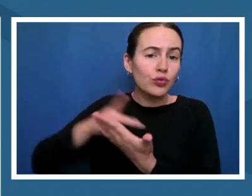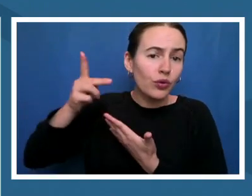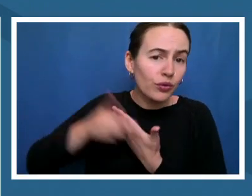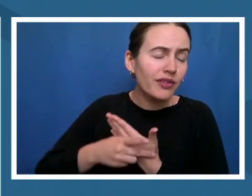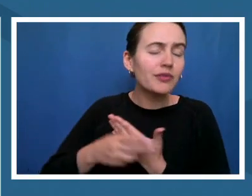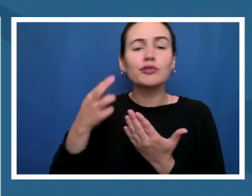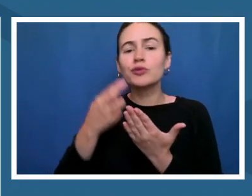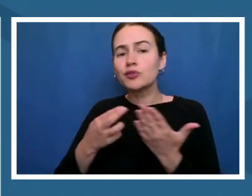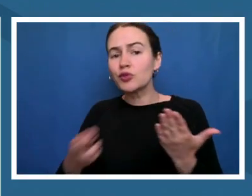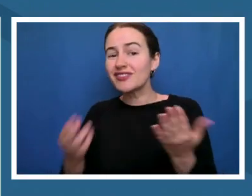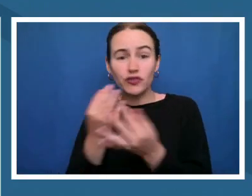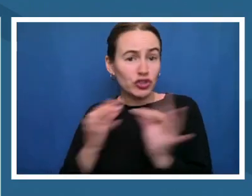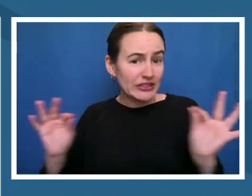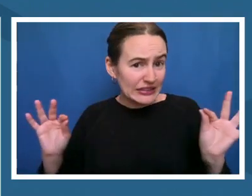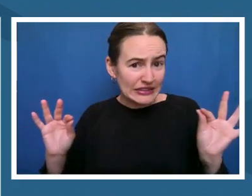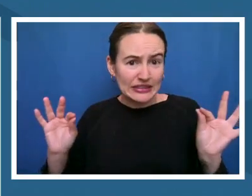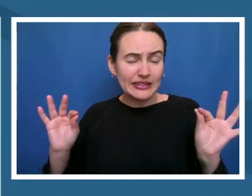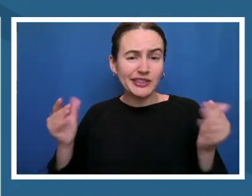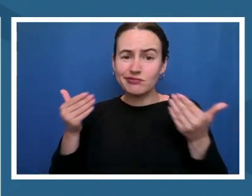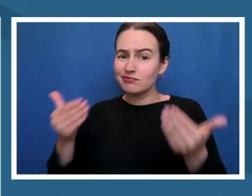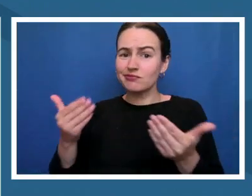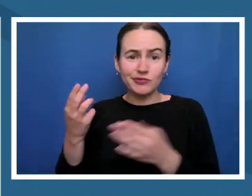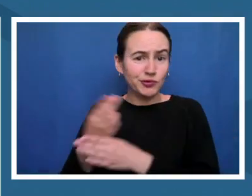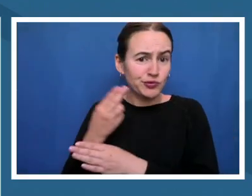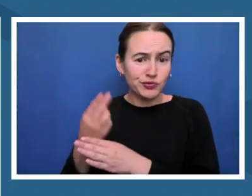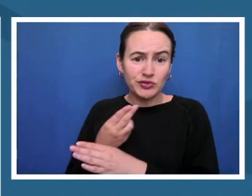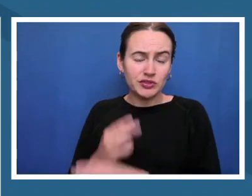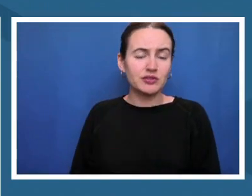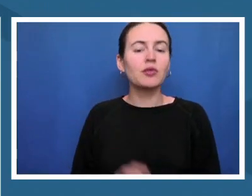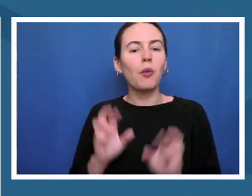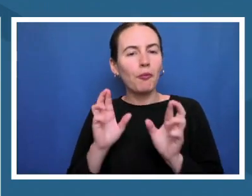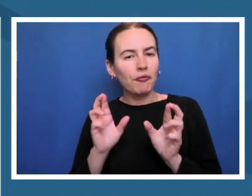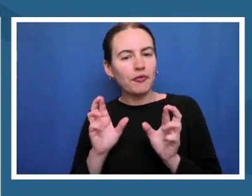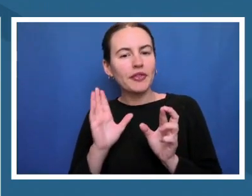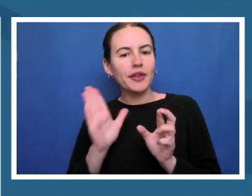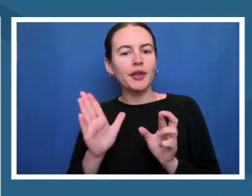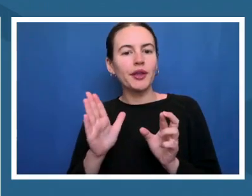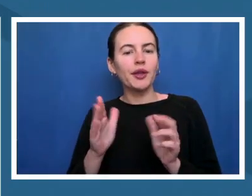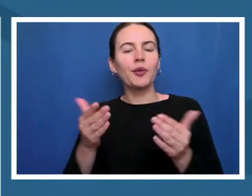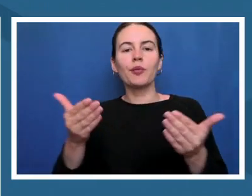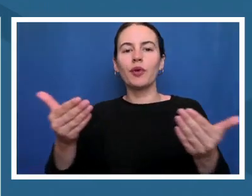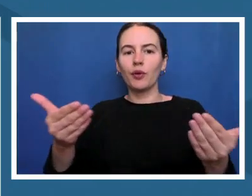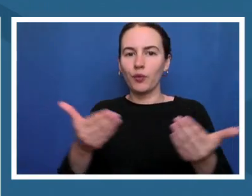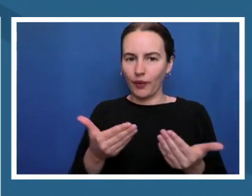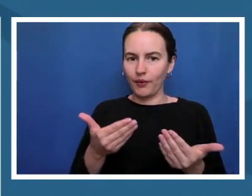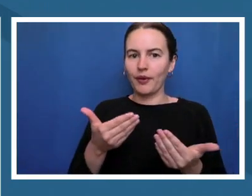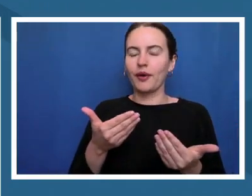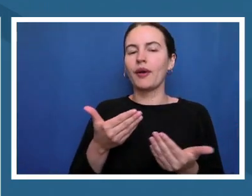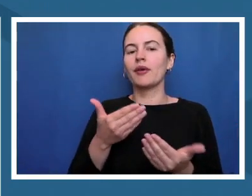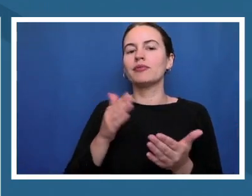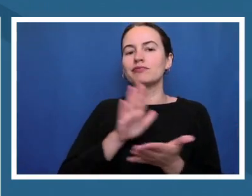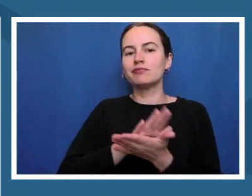booked and used we will also hopefully be welcoming on-site school programs